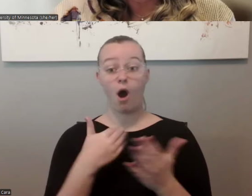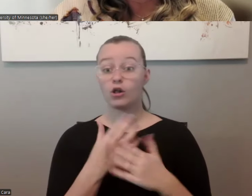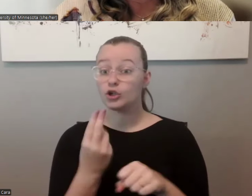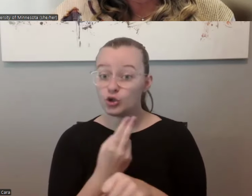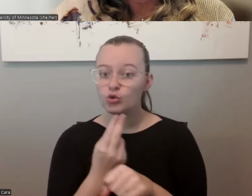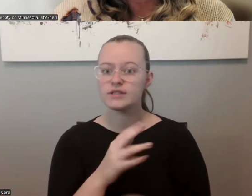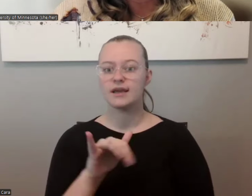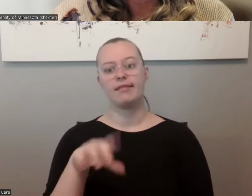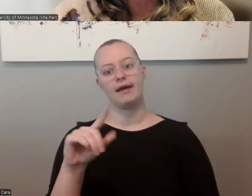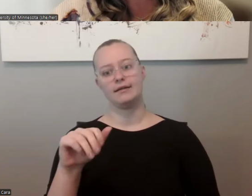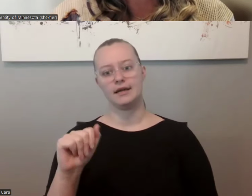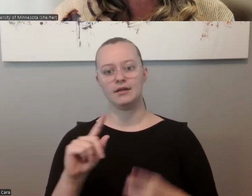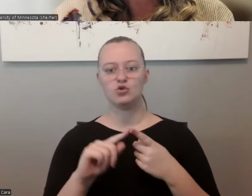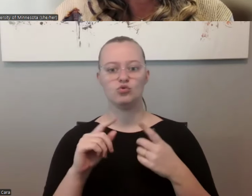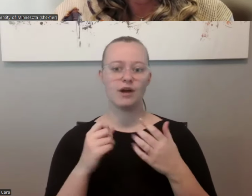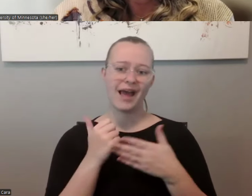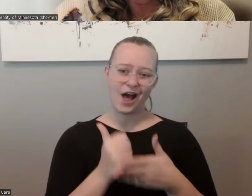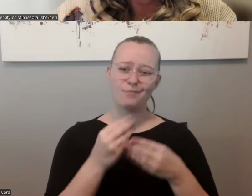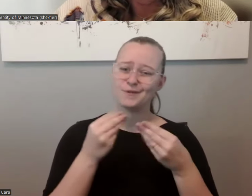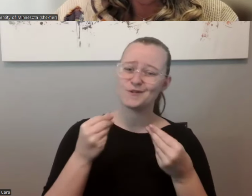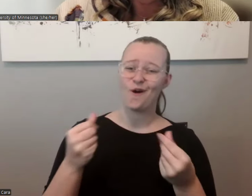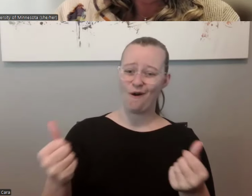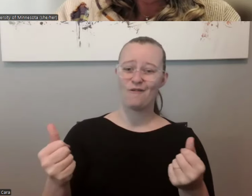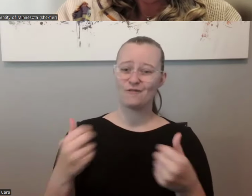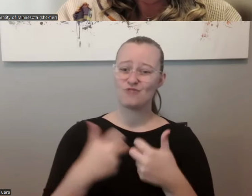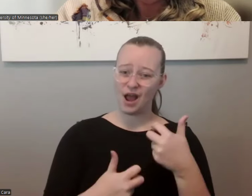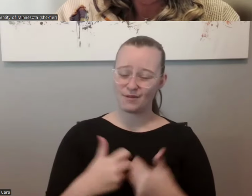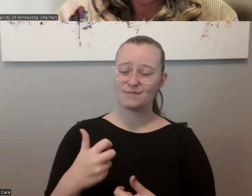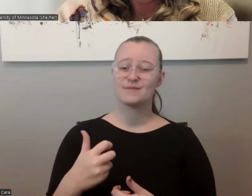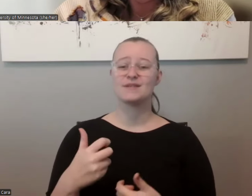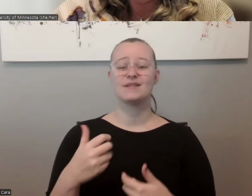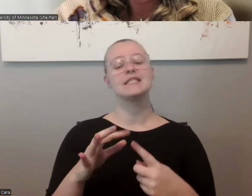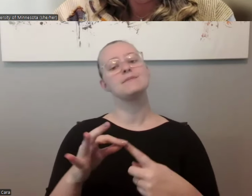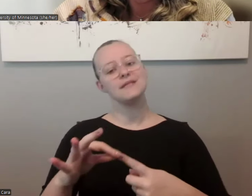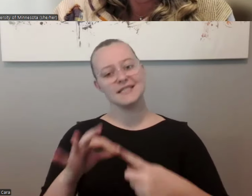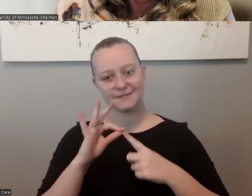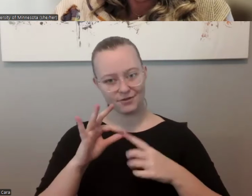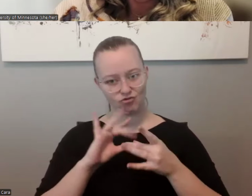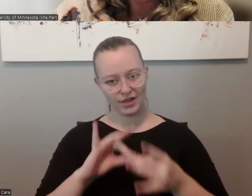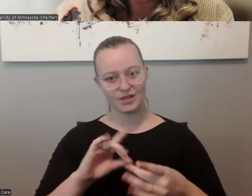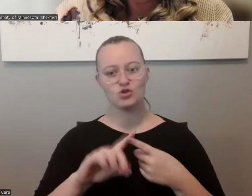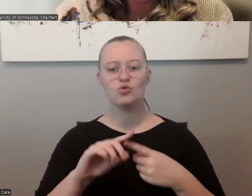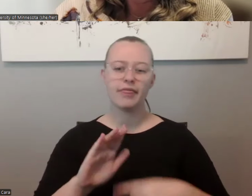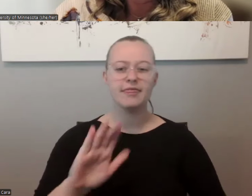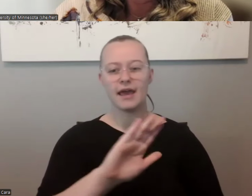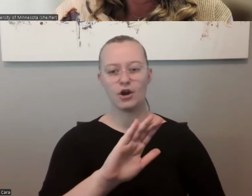that data to try to help solve problems specific to their circumstance.